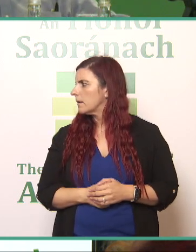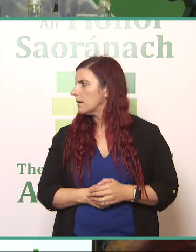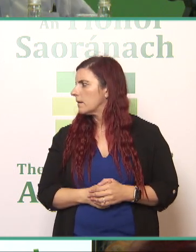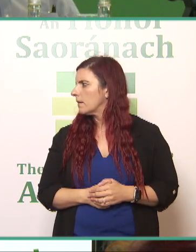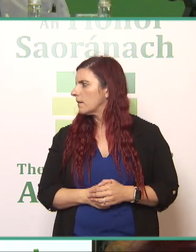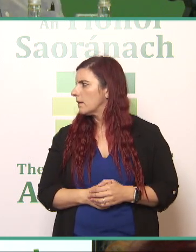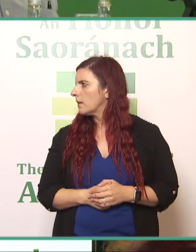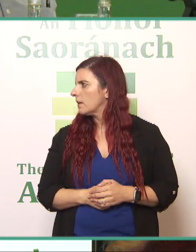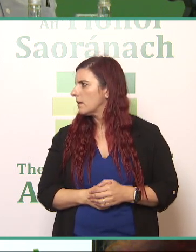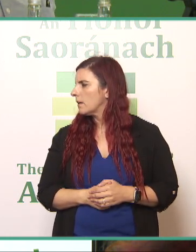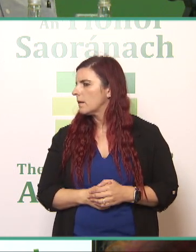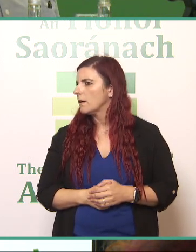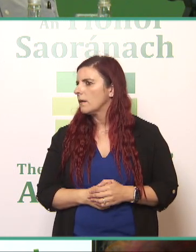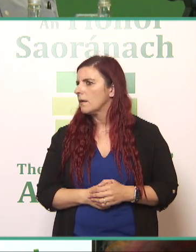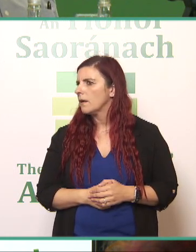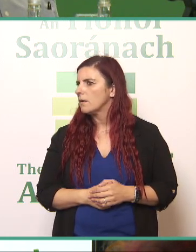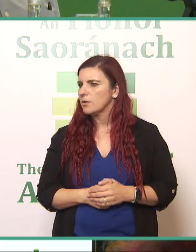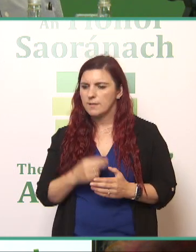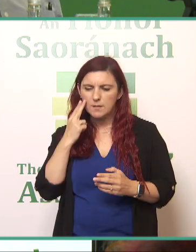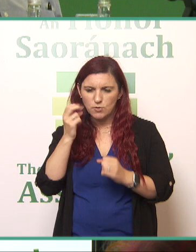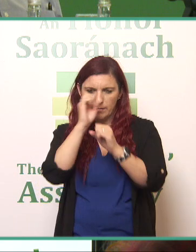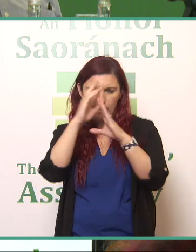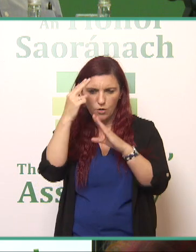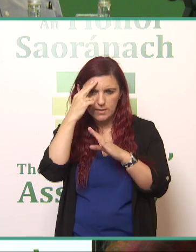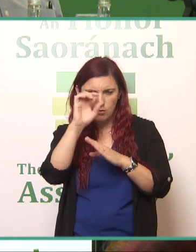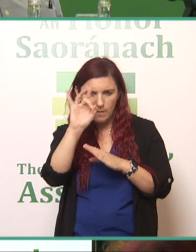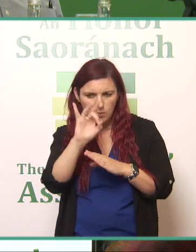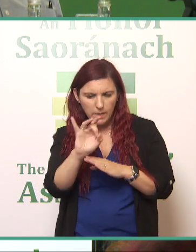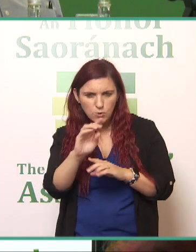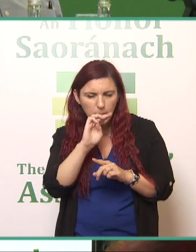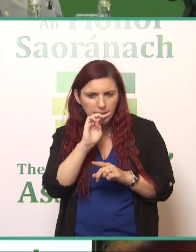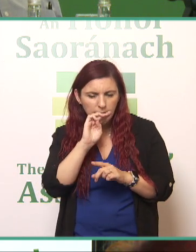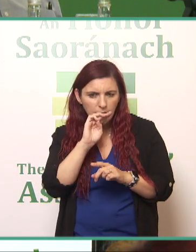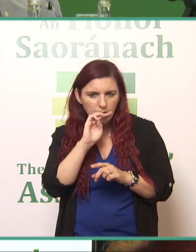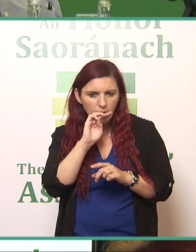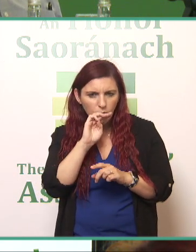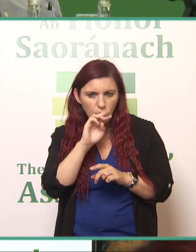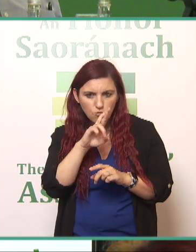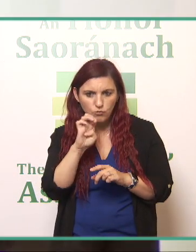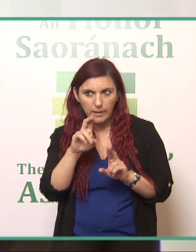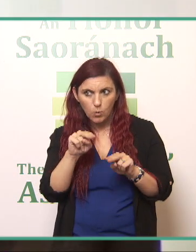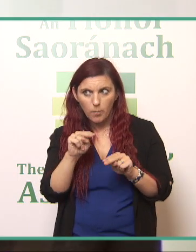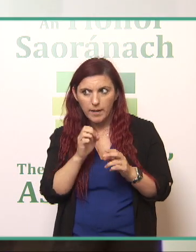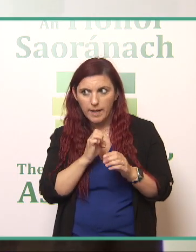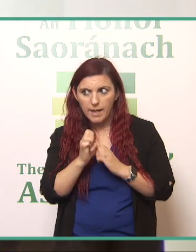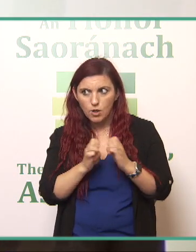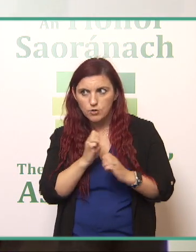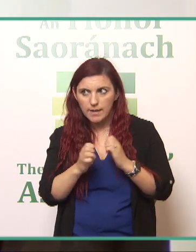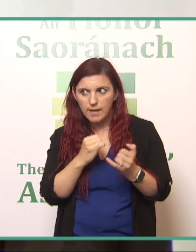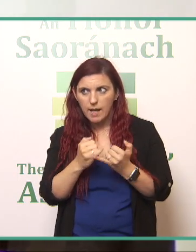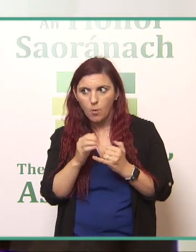The renewable energy in terms of our wind farms.